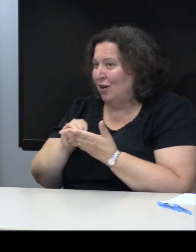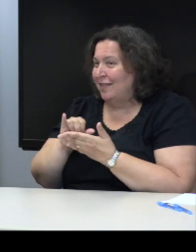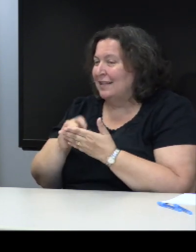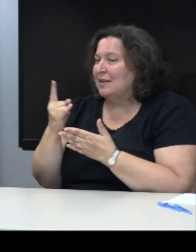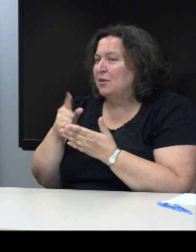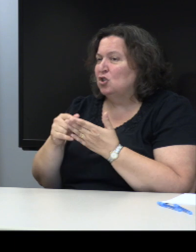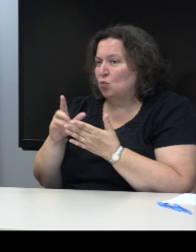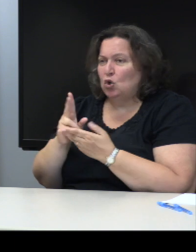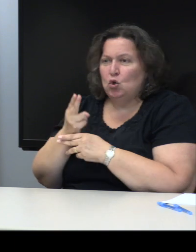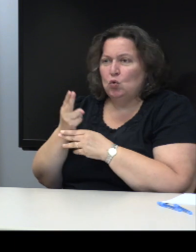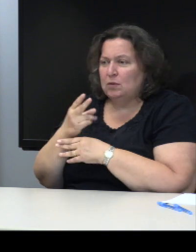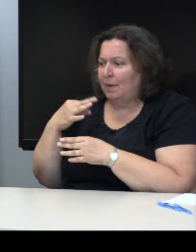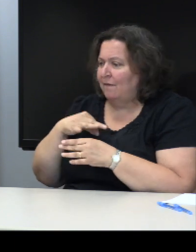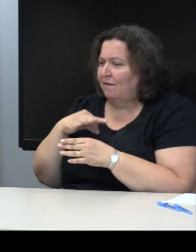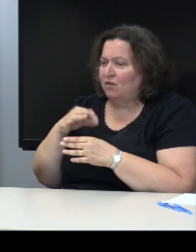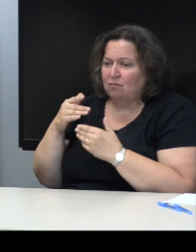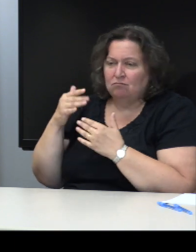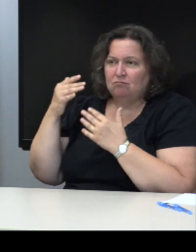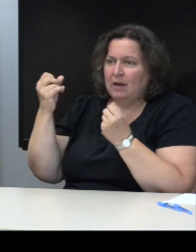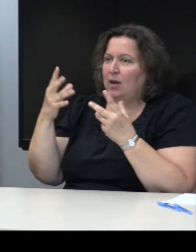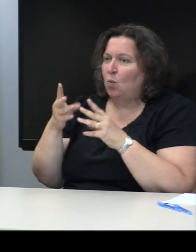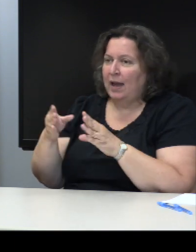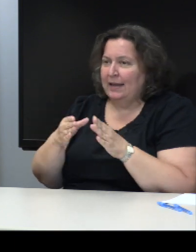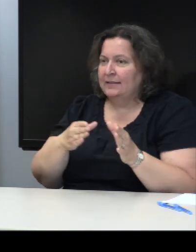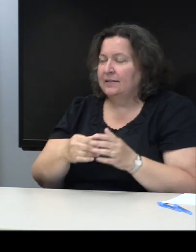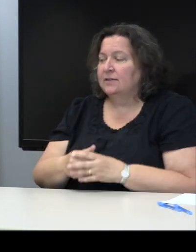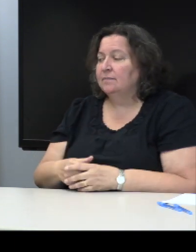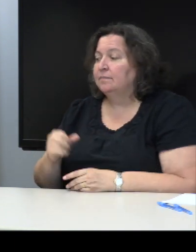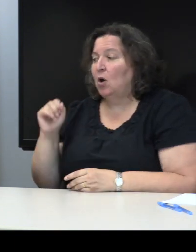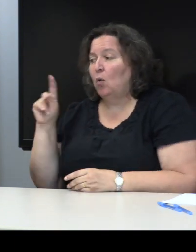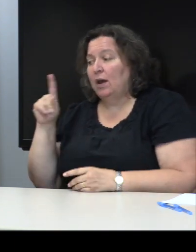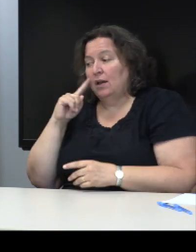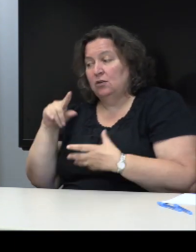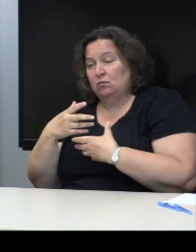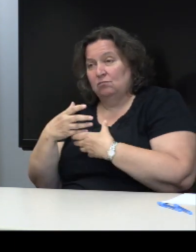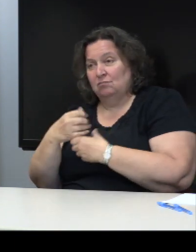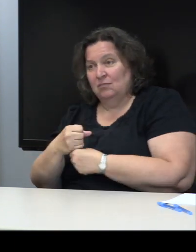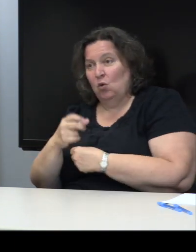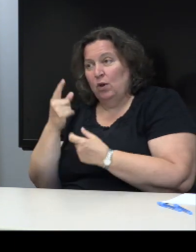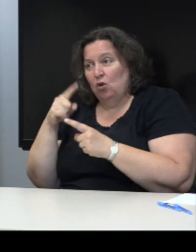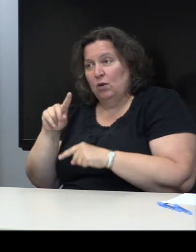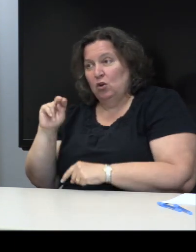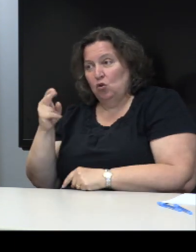and benefit from in a lot of ways. Jody: So, as a recap, we agree that Norah has needs in the areas of self advocacy